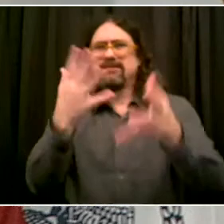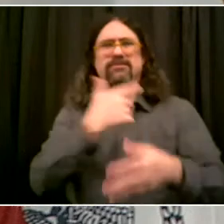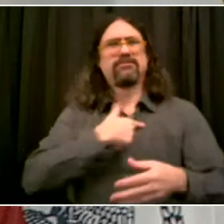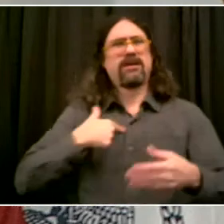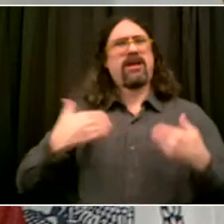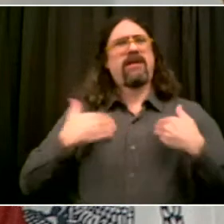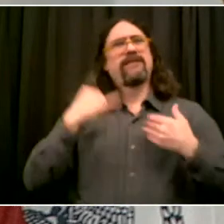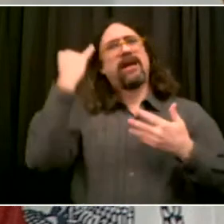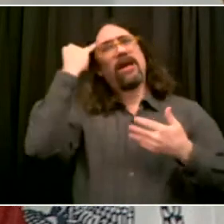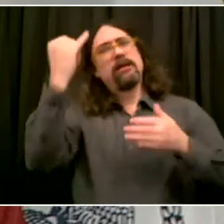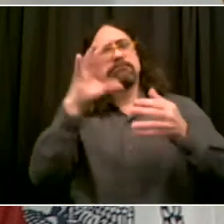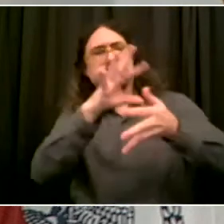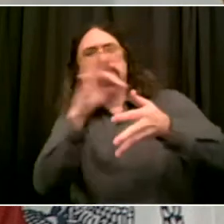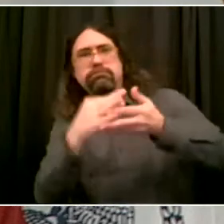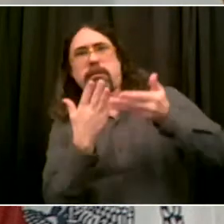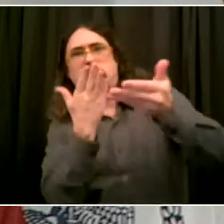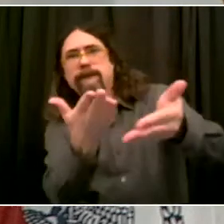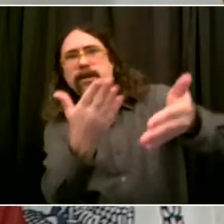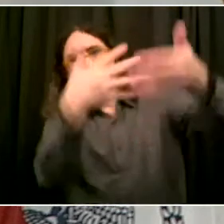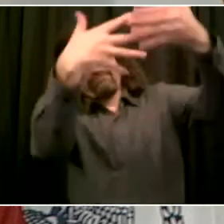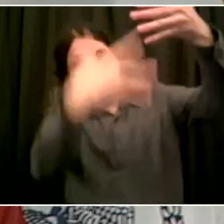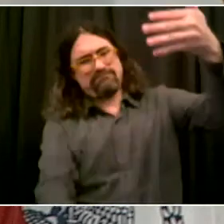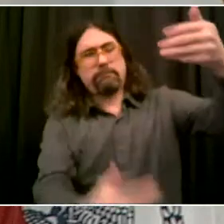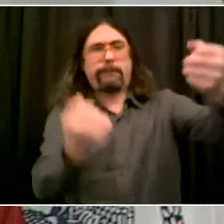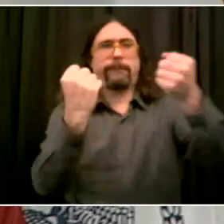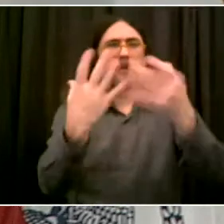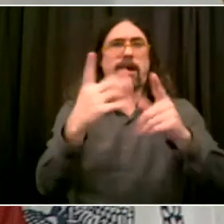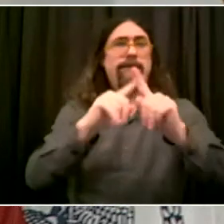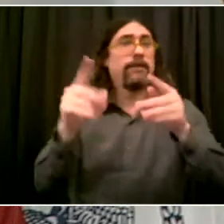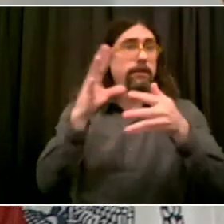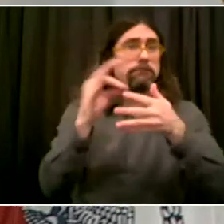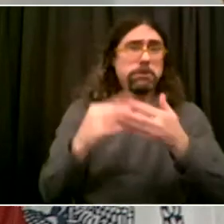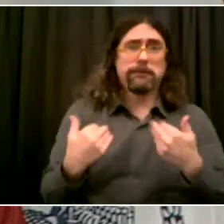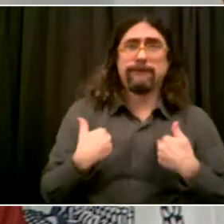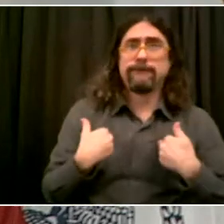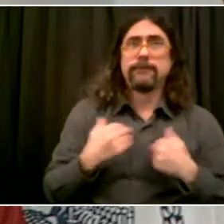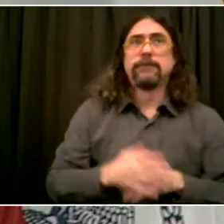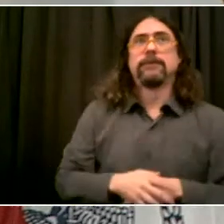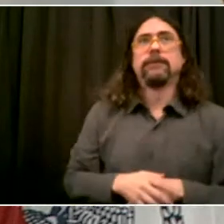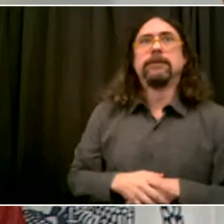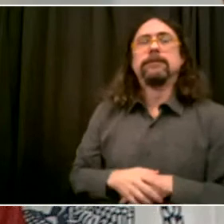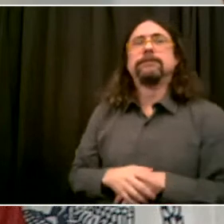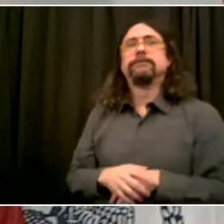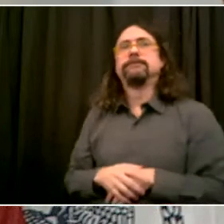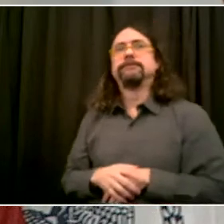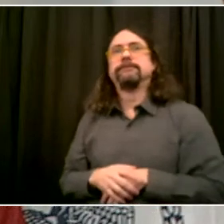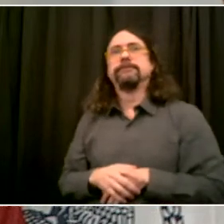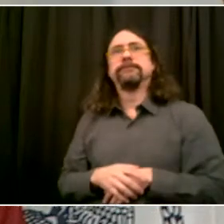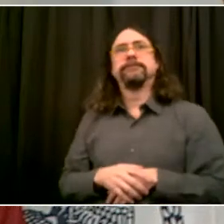APPOINTMENT. AGAIN WHEN YOU CALL THAT LINE YOU HAVE ACCESS TO MANY DIFFERENT LANGUAGES AND DIALECTS, IS THE SAME THING I USE TO TREAT MY PATIENTS IN THE